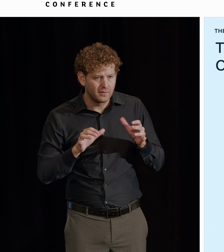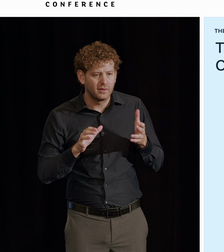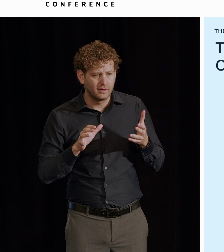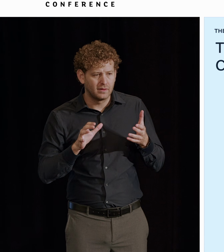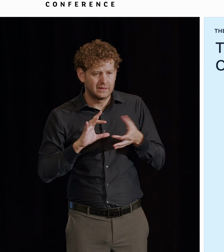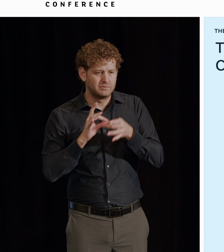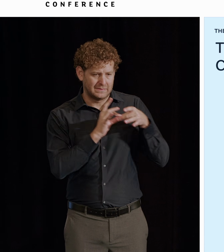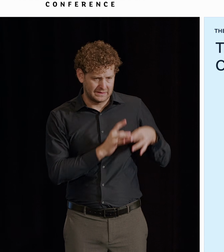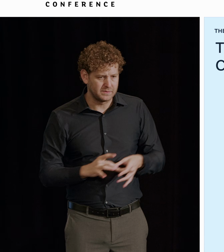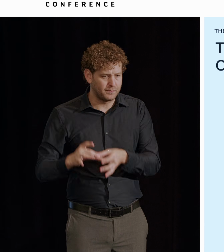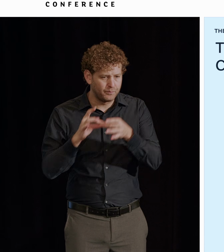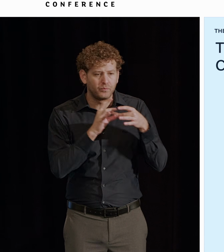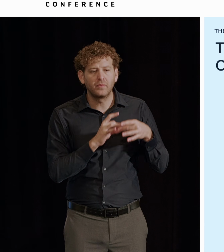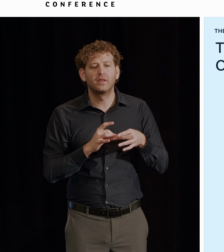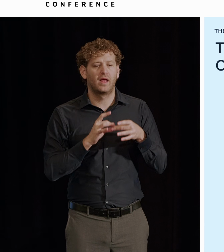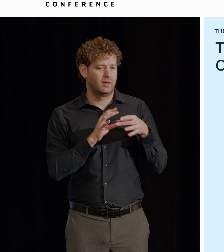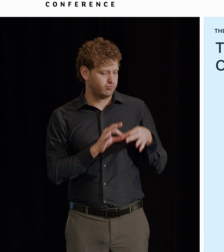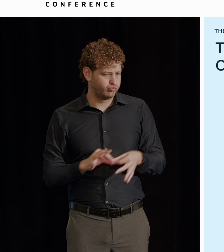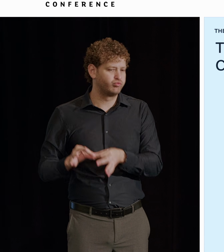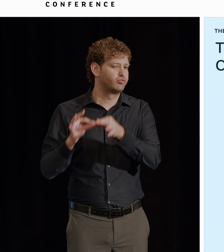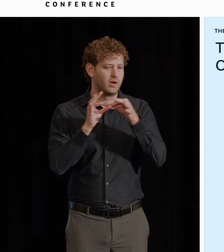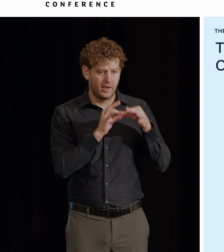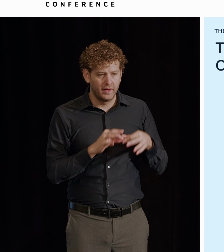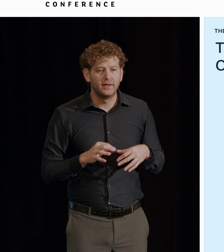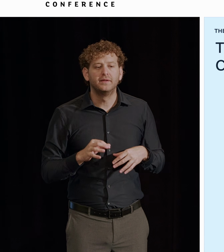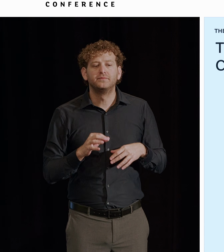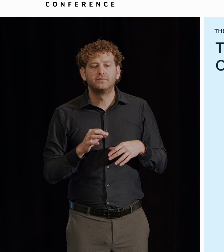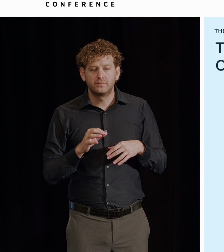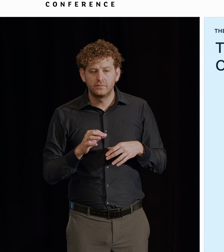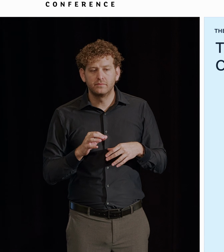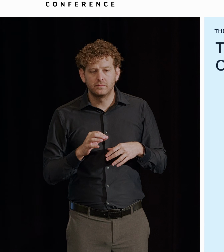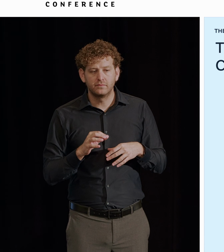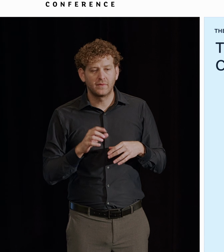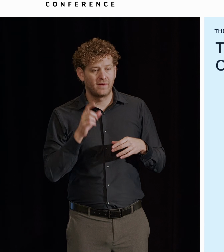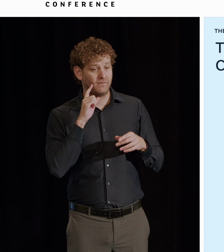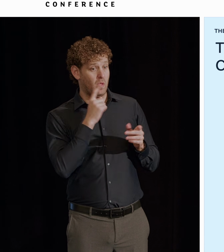for folks who are here today, you guys also have been to the HapWord booth, I'm sure,